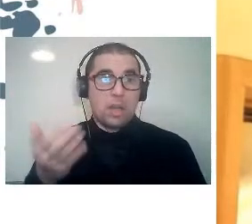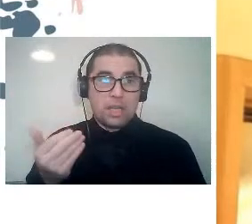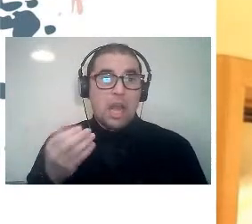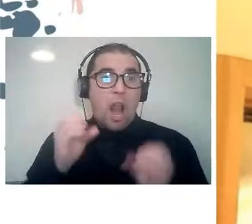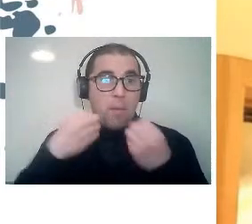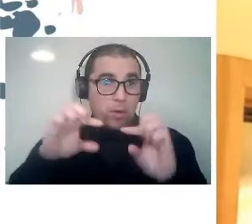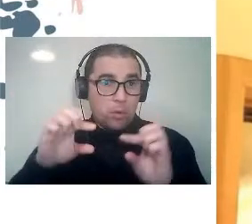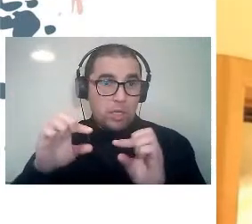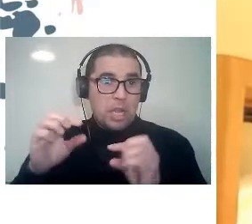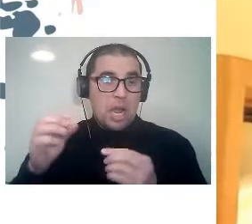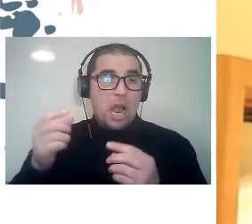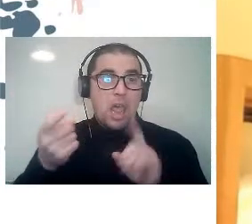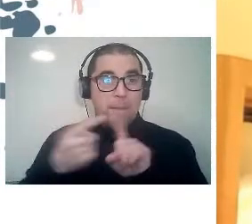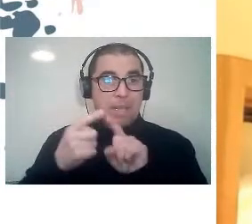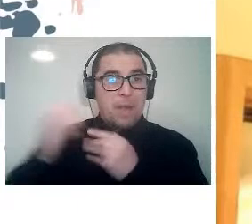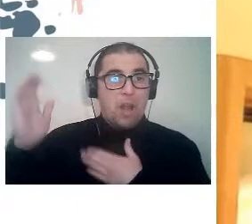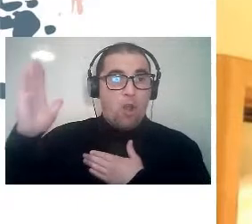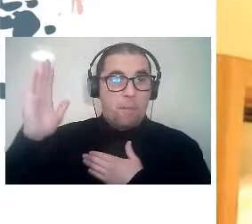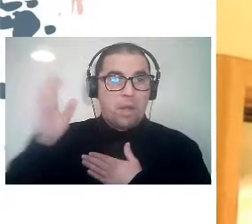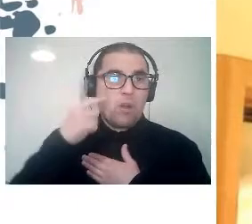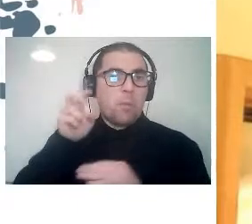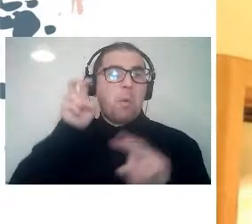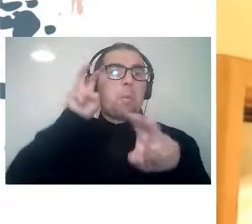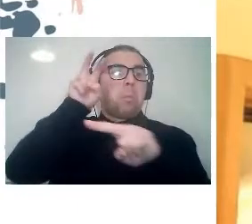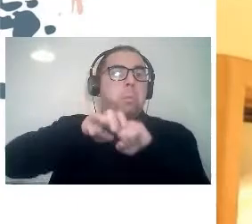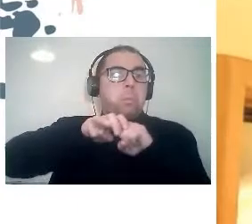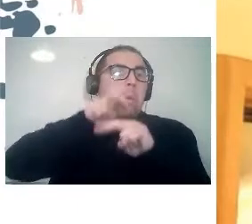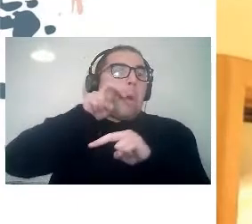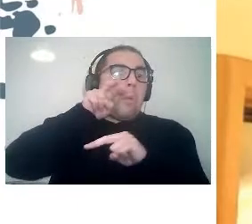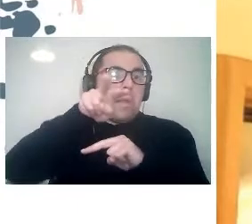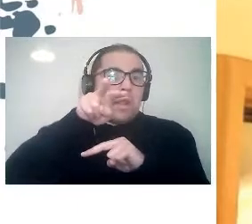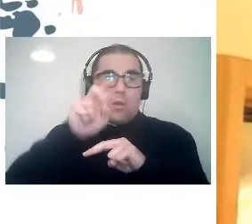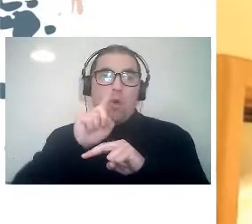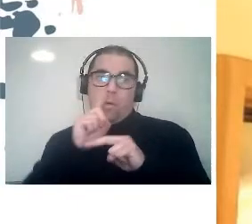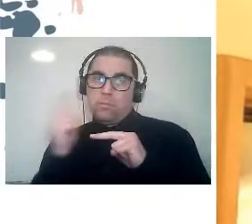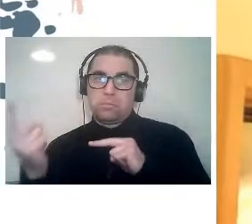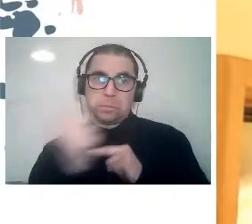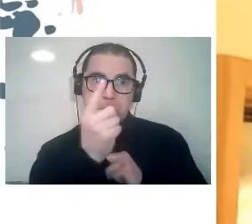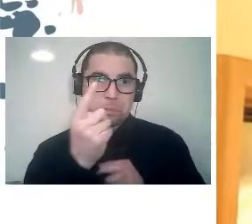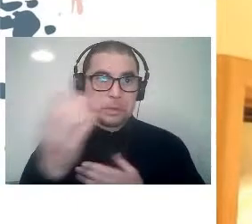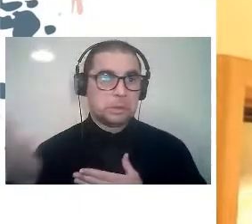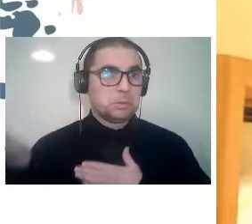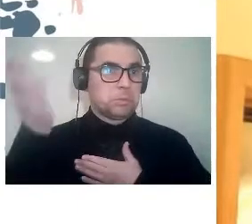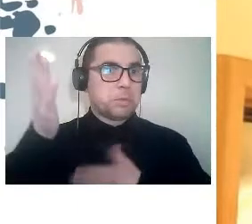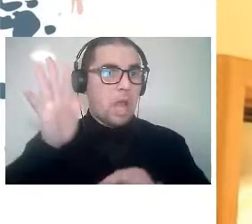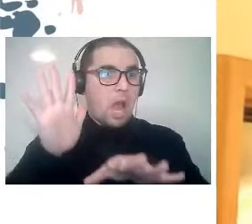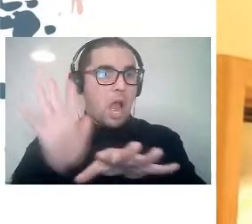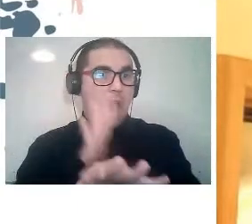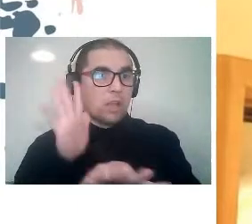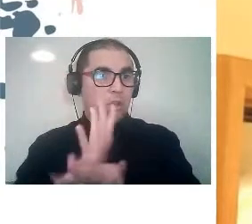But not simply as spectators, but as actors of an unforgettable